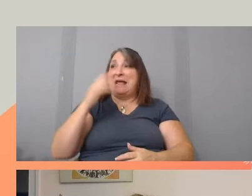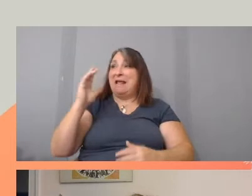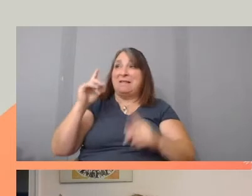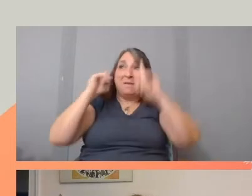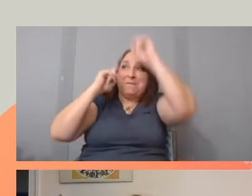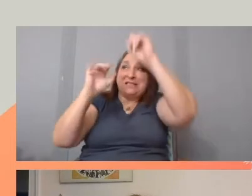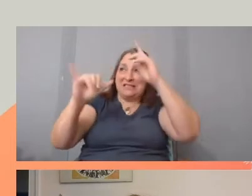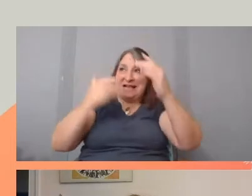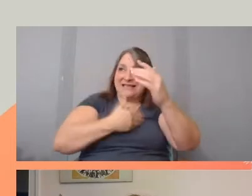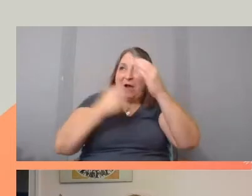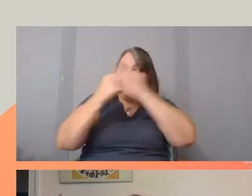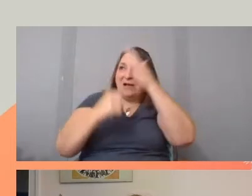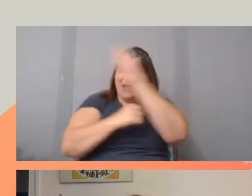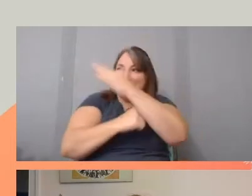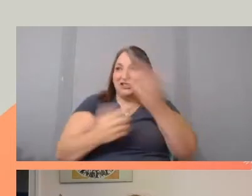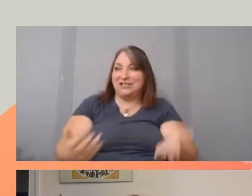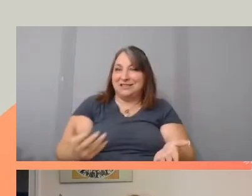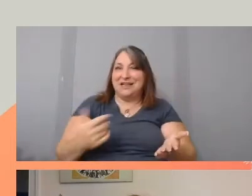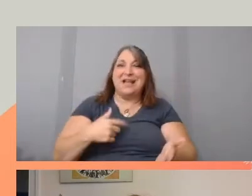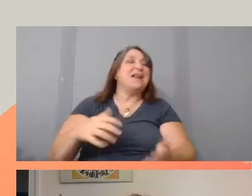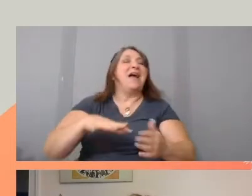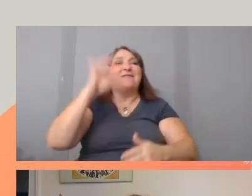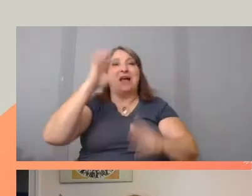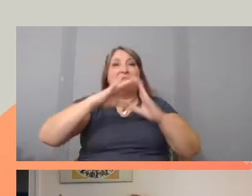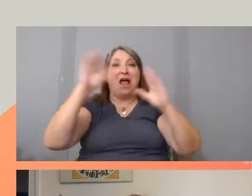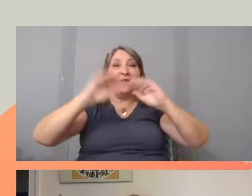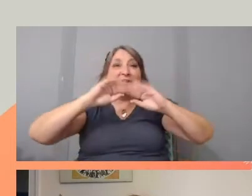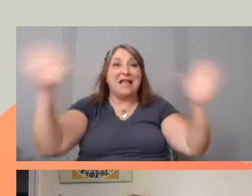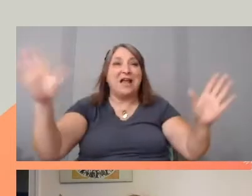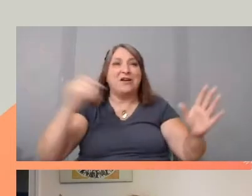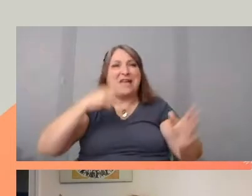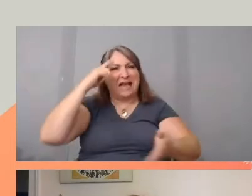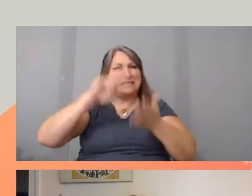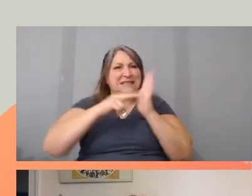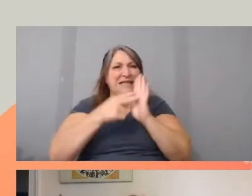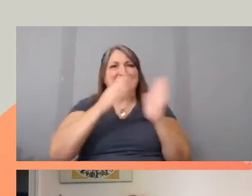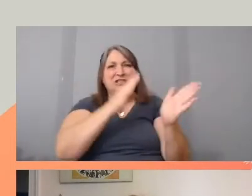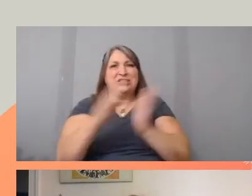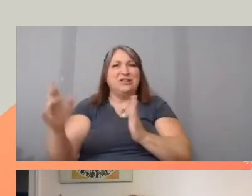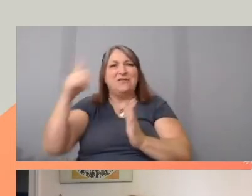And I found like a lot of clarity and intention of purpose in that. But I mean,